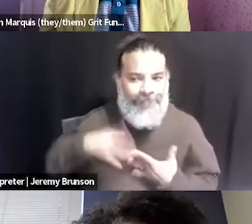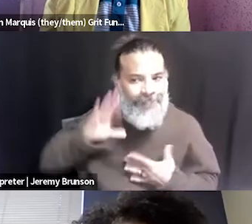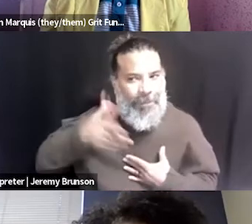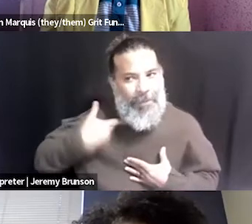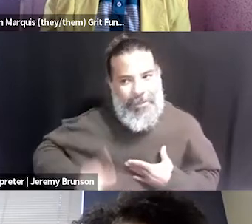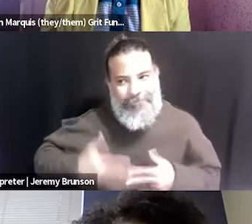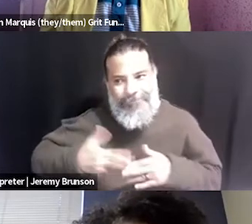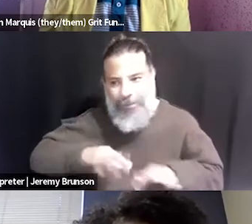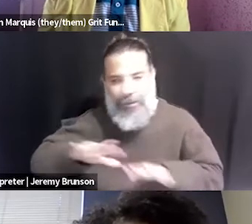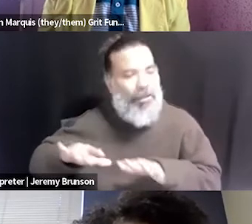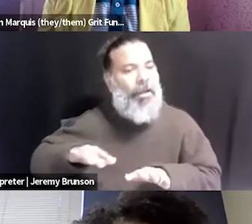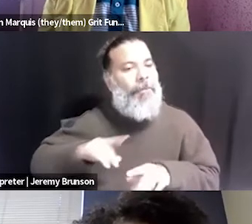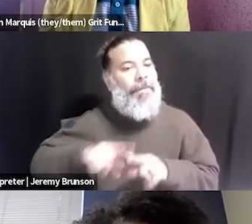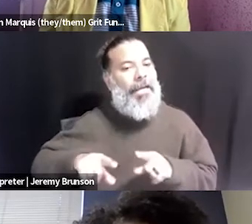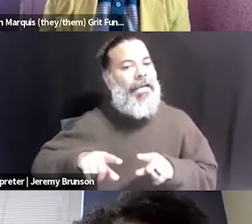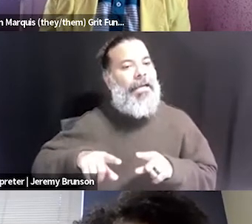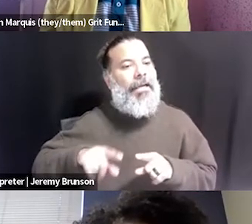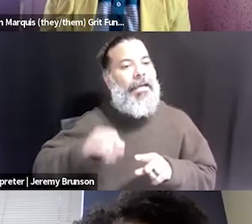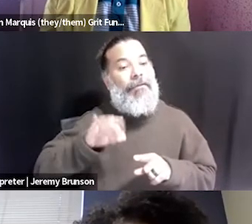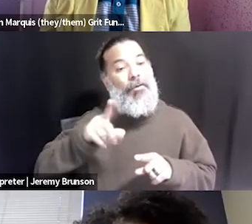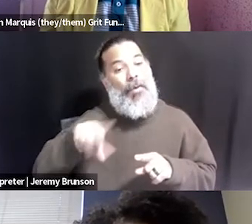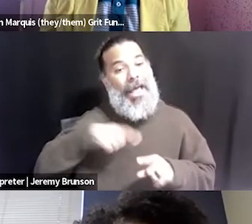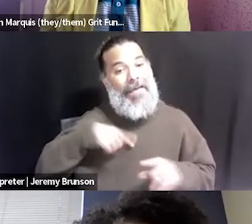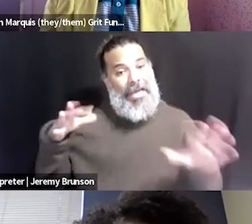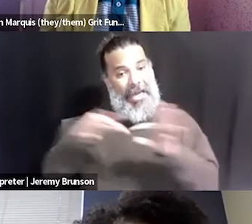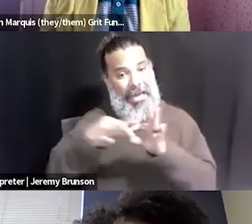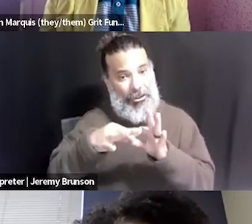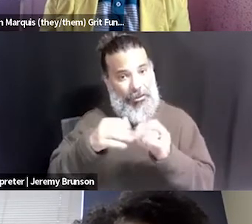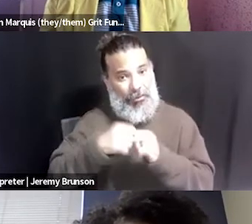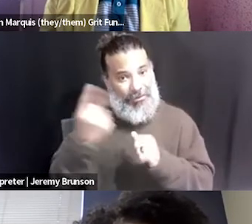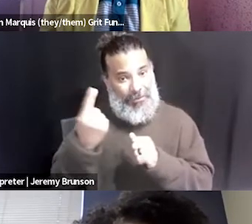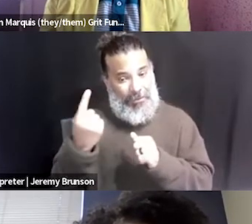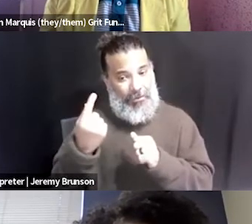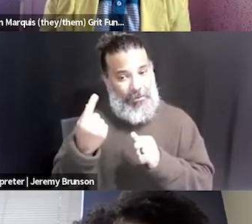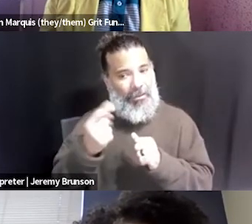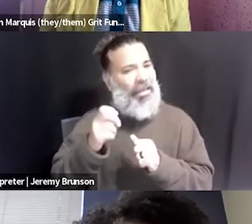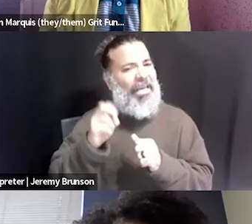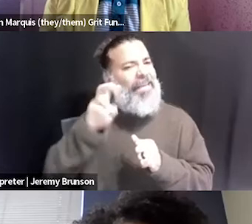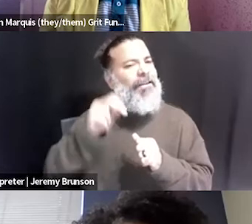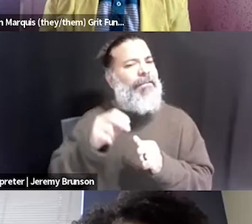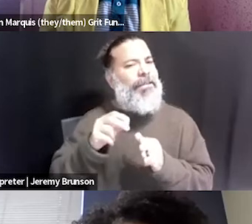But it definitely is, if you have a connection with somebody, even if it is minor, it's just